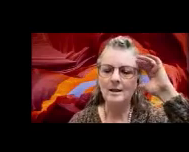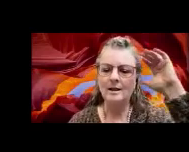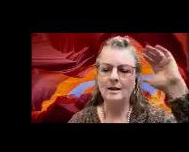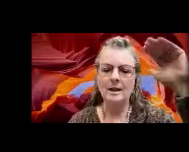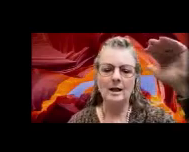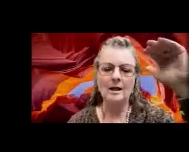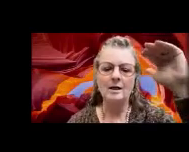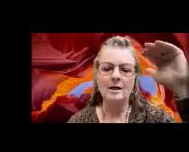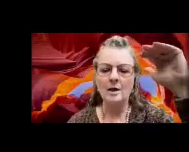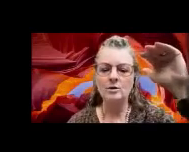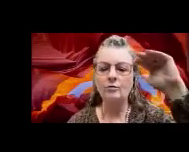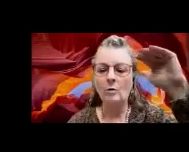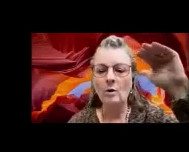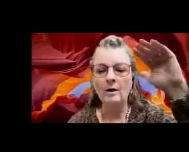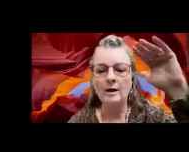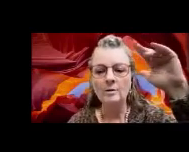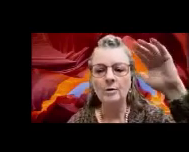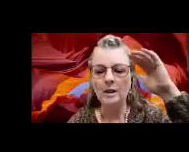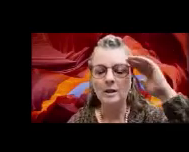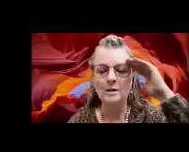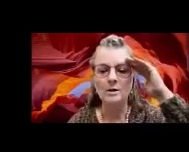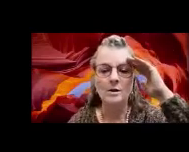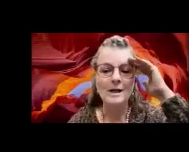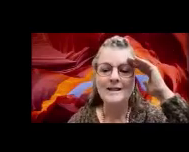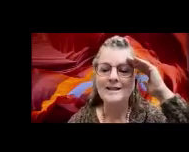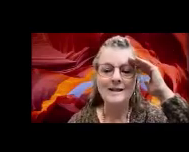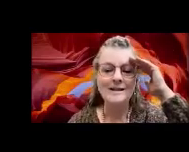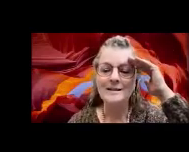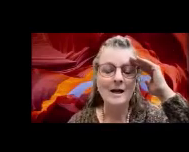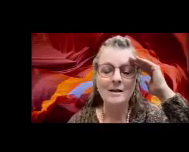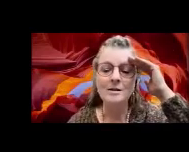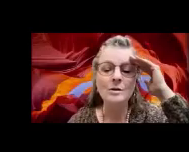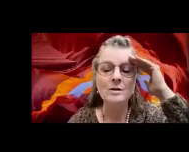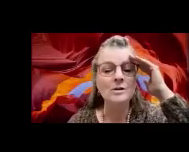like the ADOS Module Four in particular does not do a good